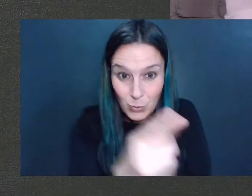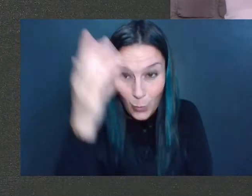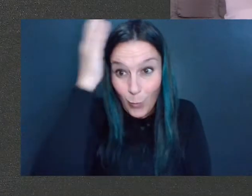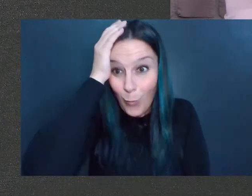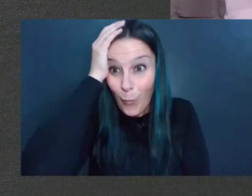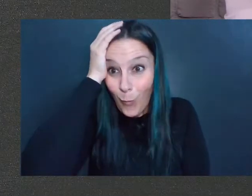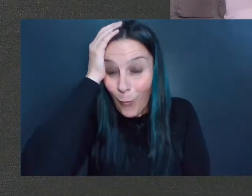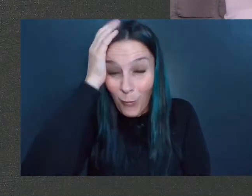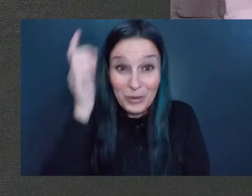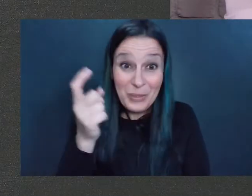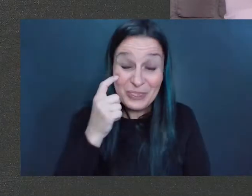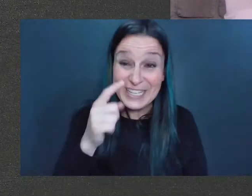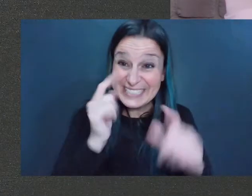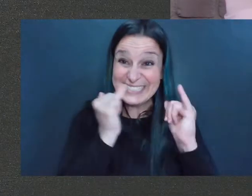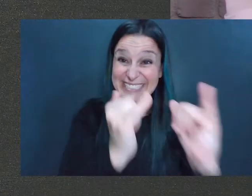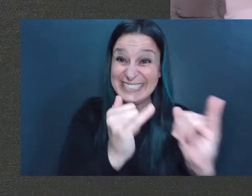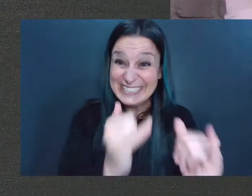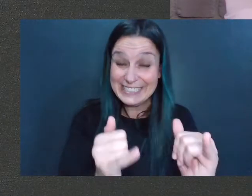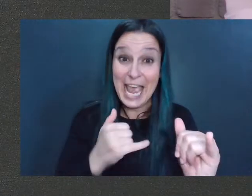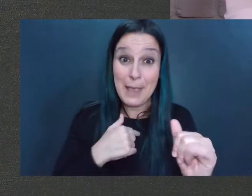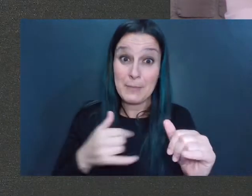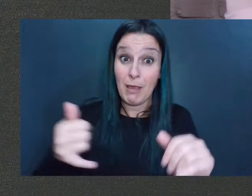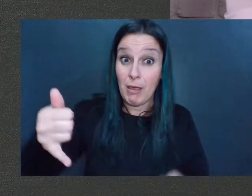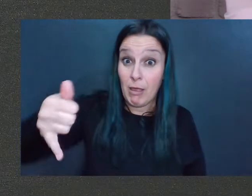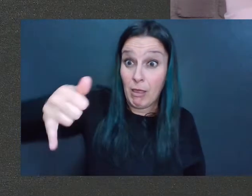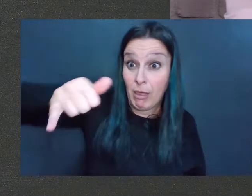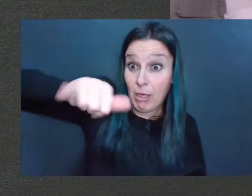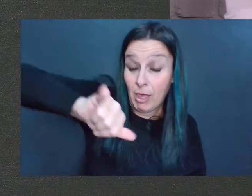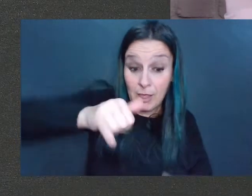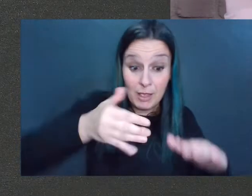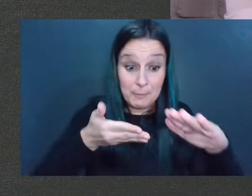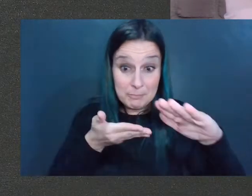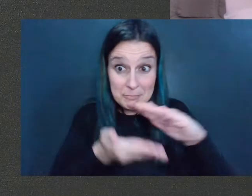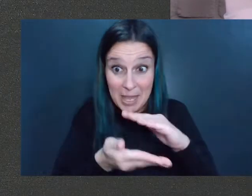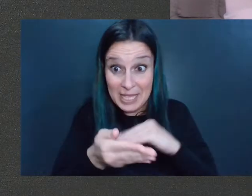Do you think he's doing a science experiment kind of like the one we did?